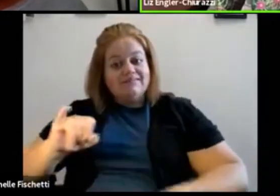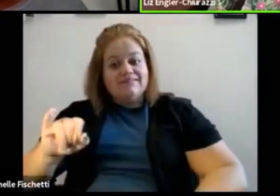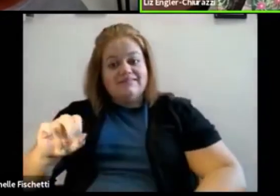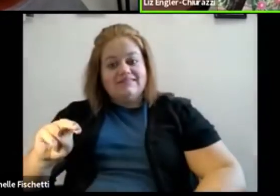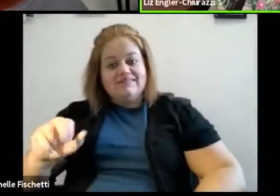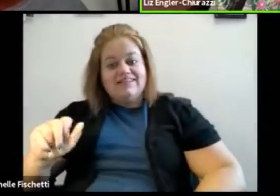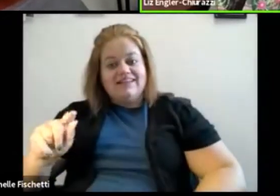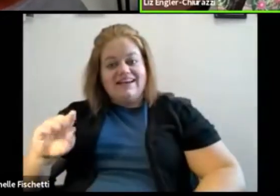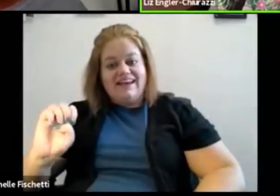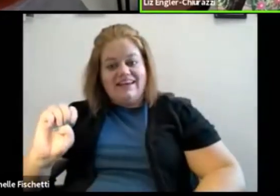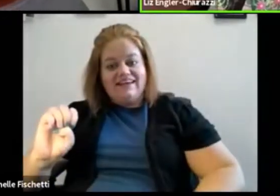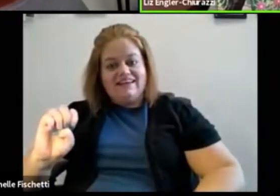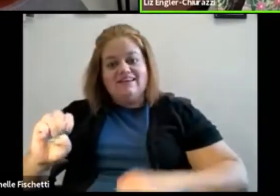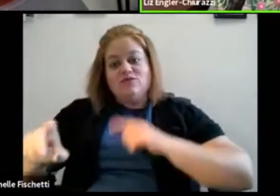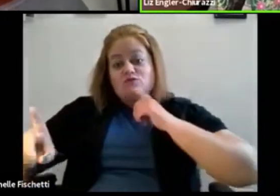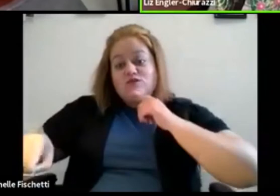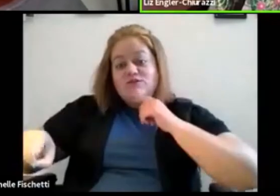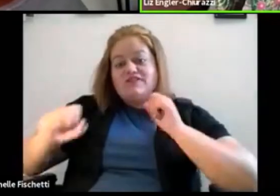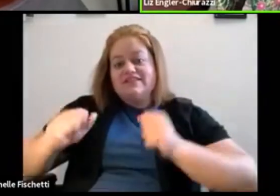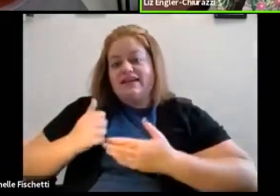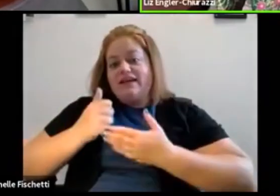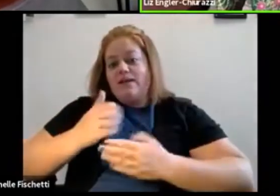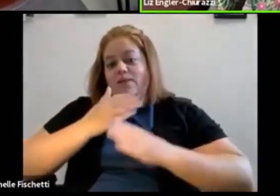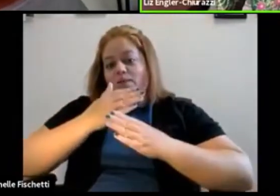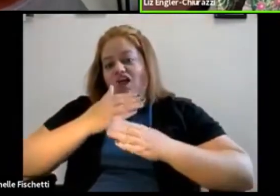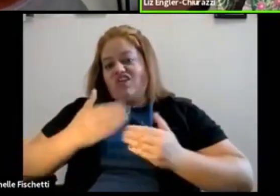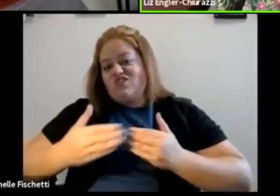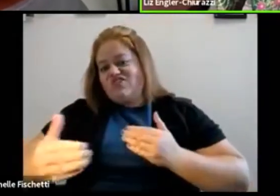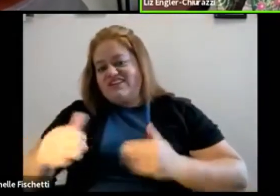knock out a potential infection at the very early stages before it's had a